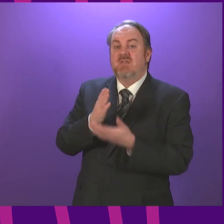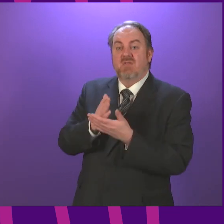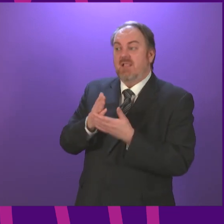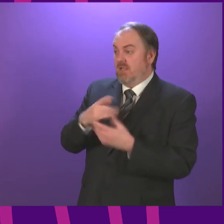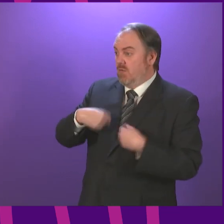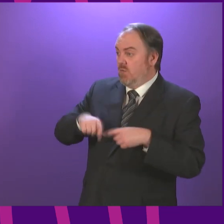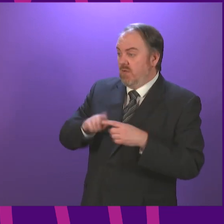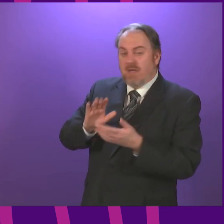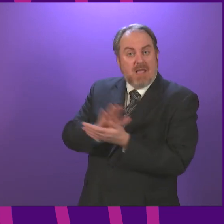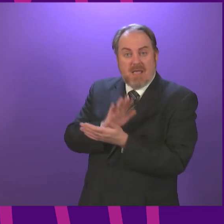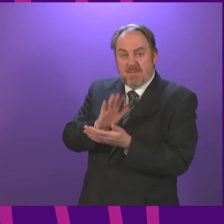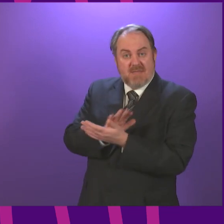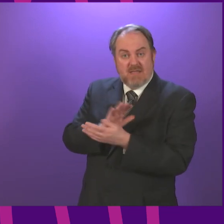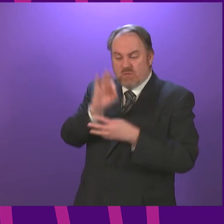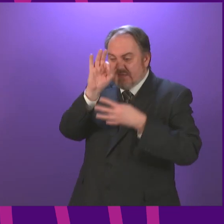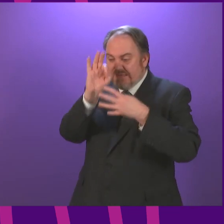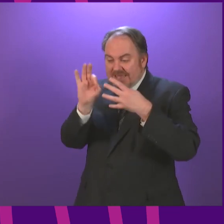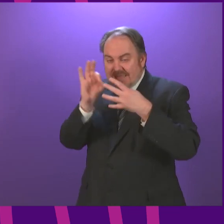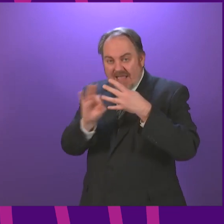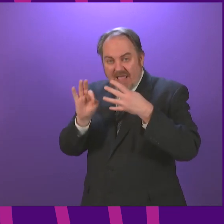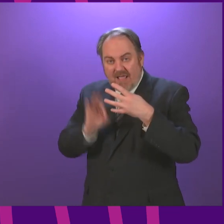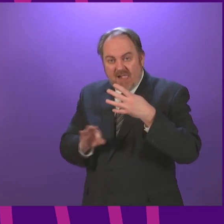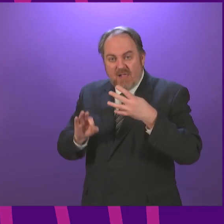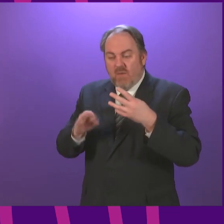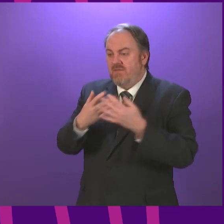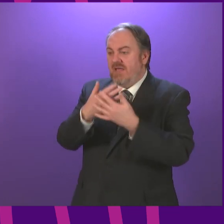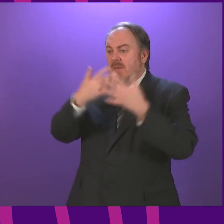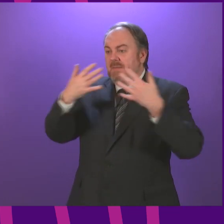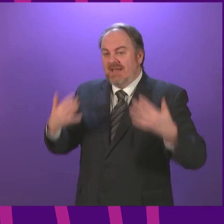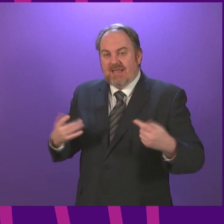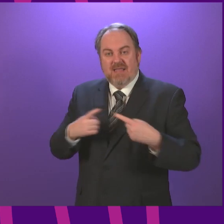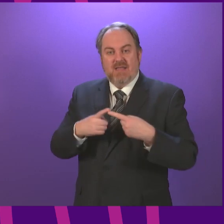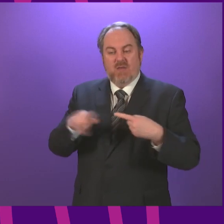down, as far as we can, the information that is published. Earlier today, I said that,